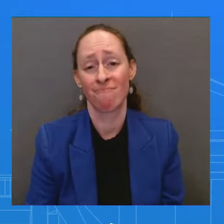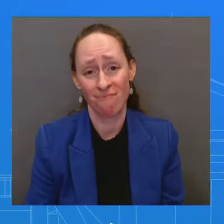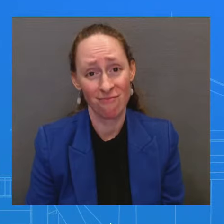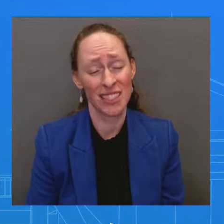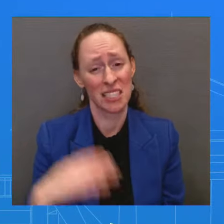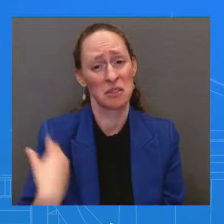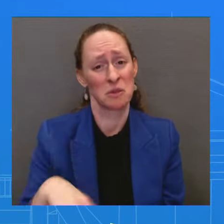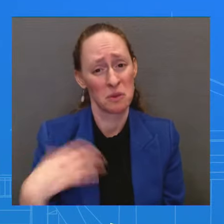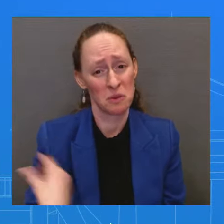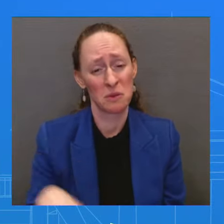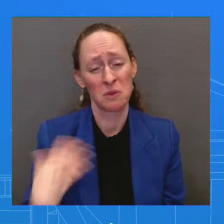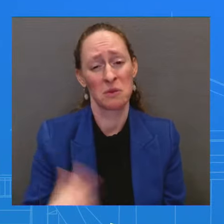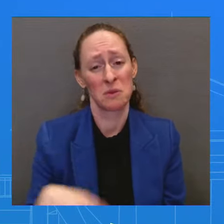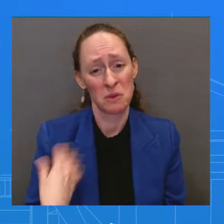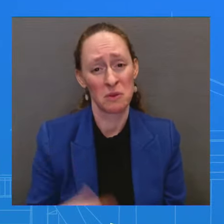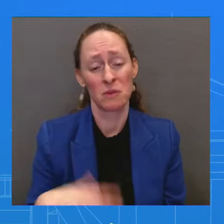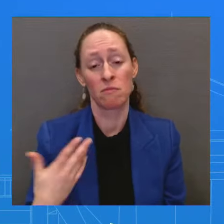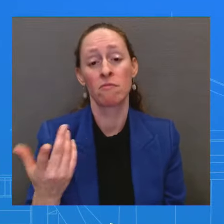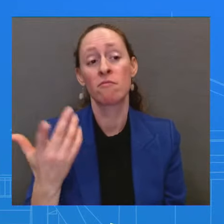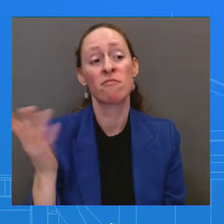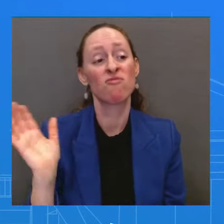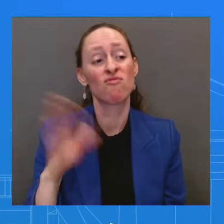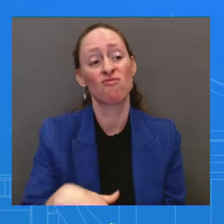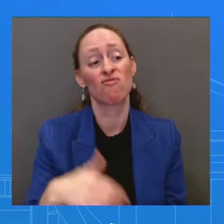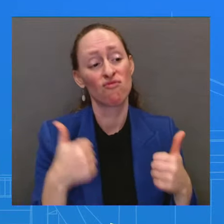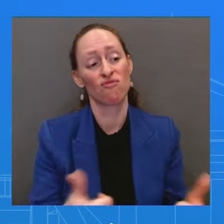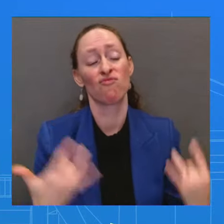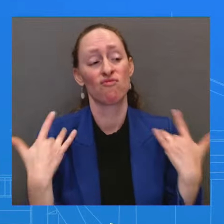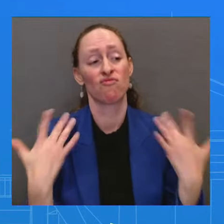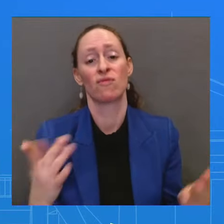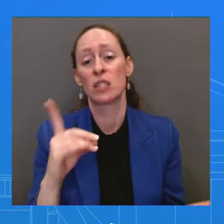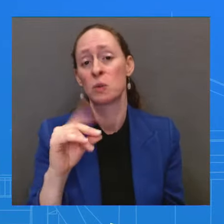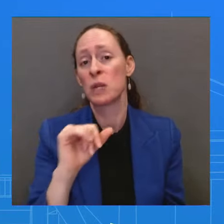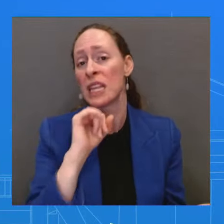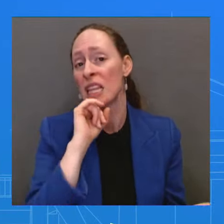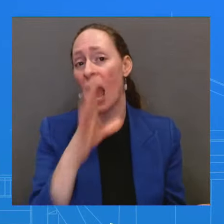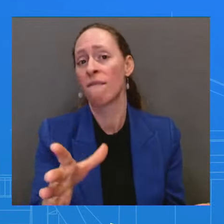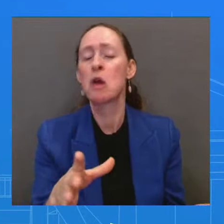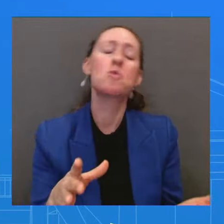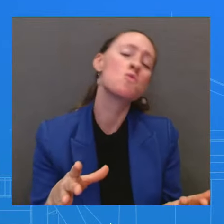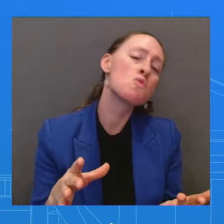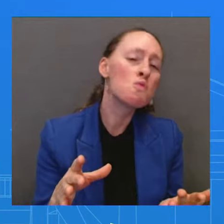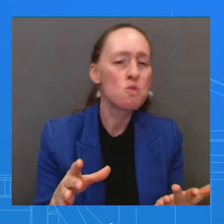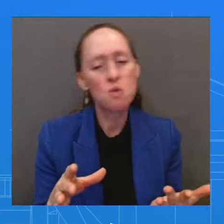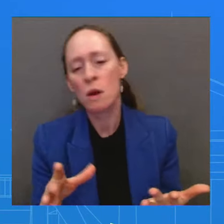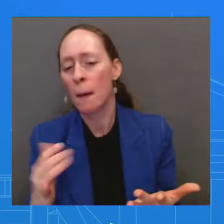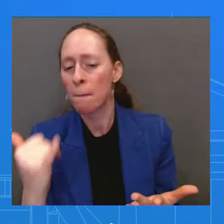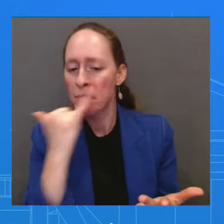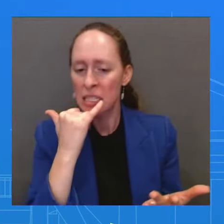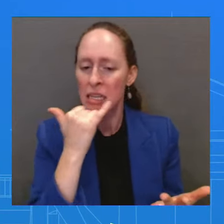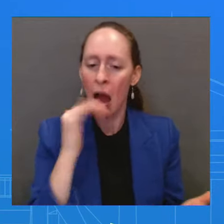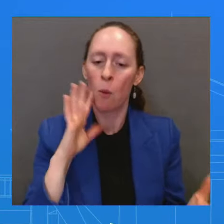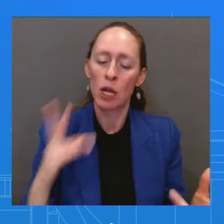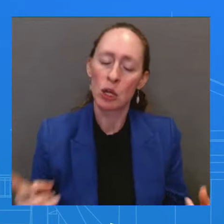continued funding for Ukraine. And so, as the President said, he was able to bring allies and partners together